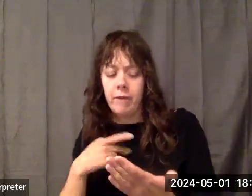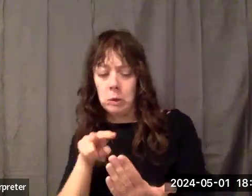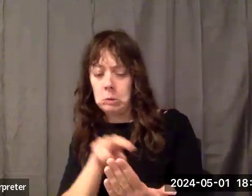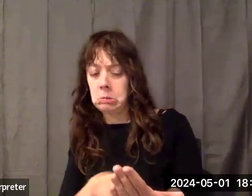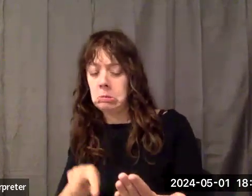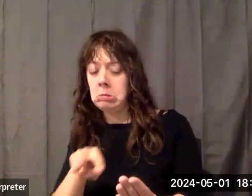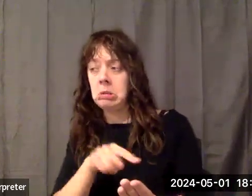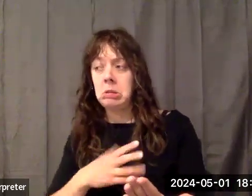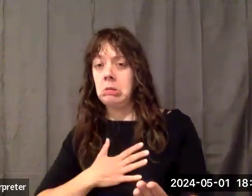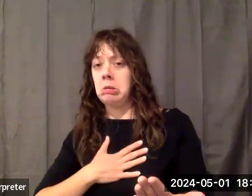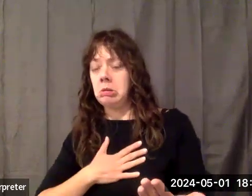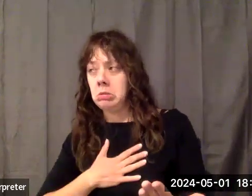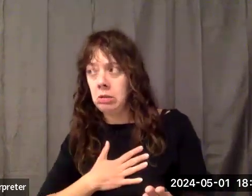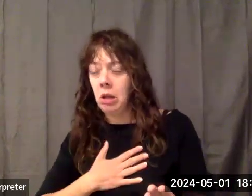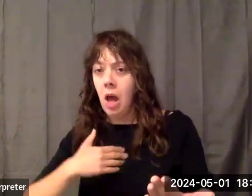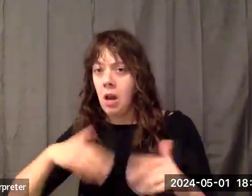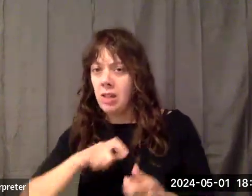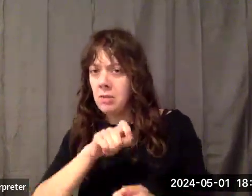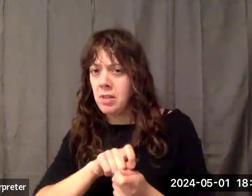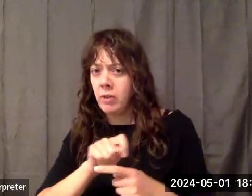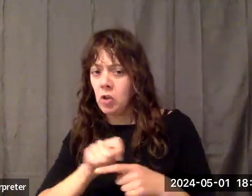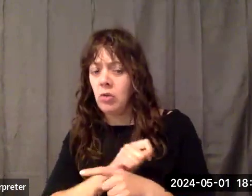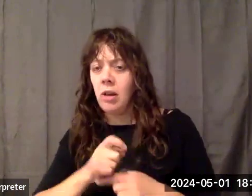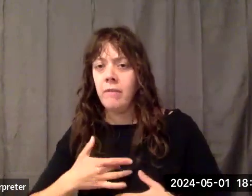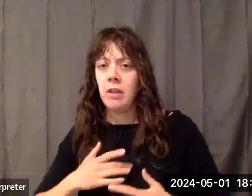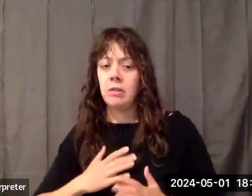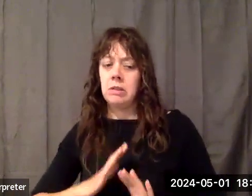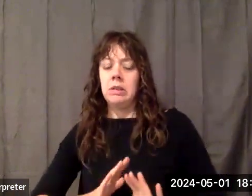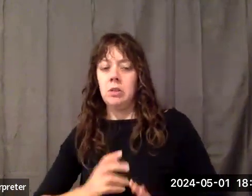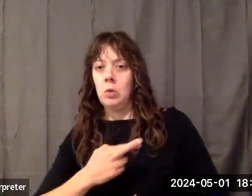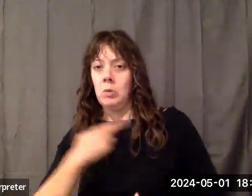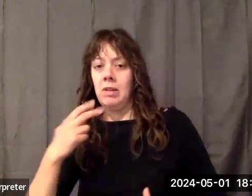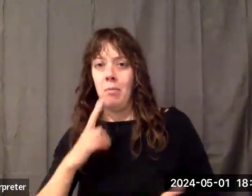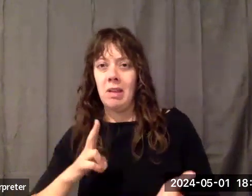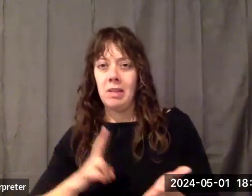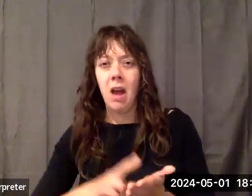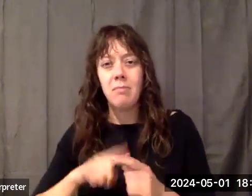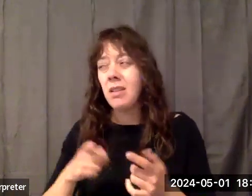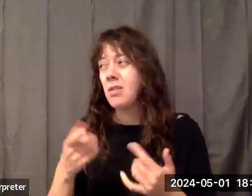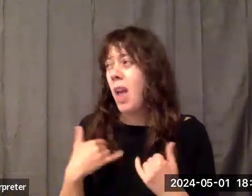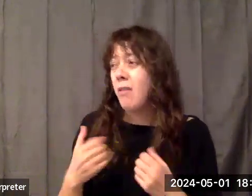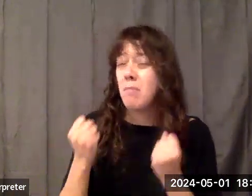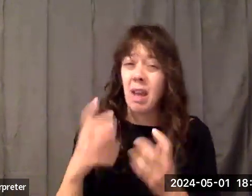although we have children walking into our clinics all of the time. Anyway, that is my comment. Thank you.